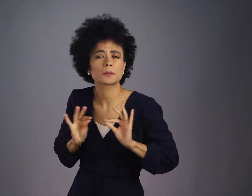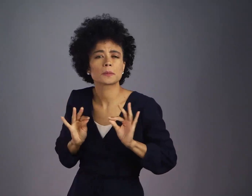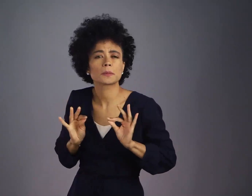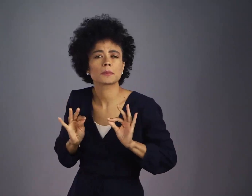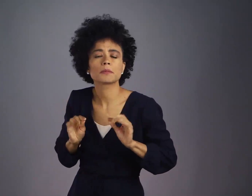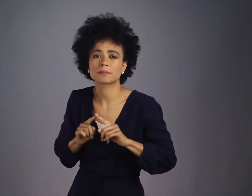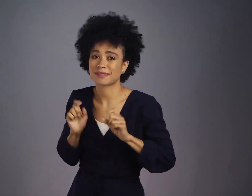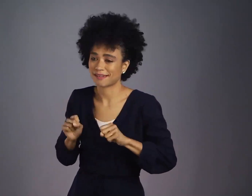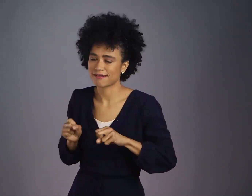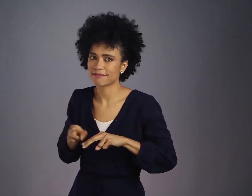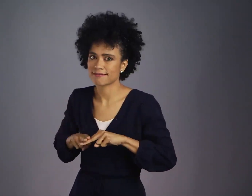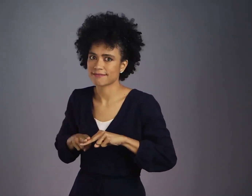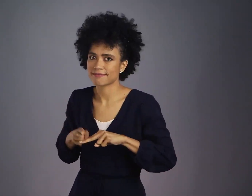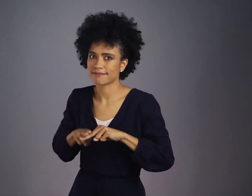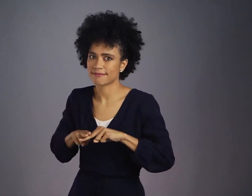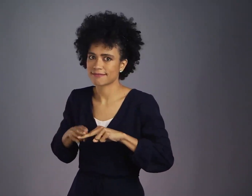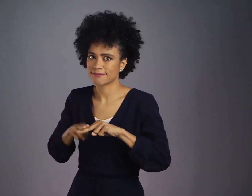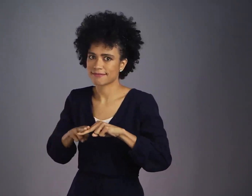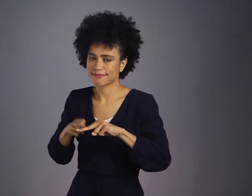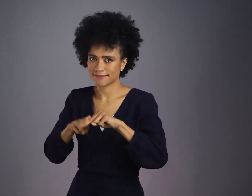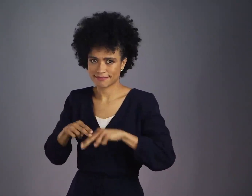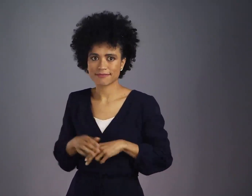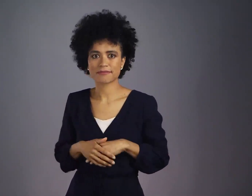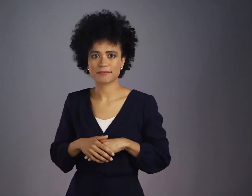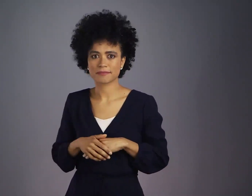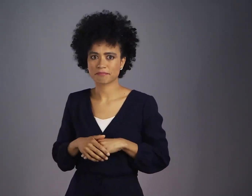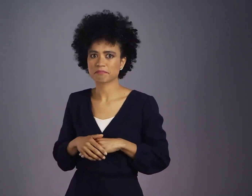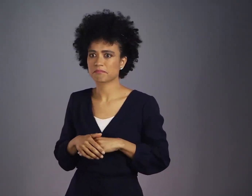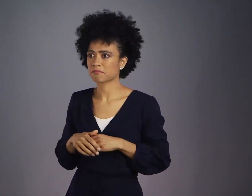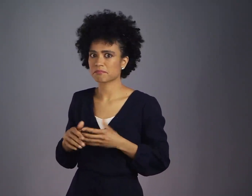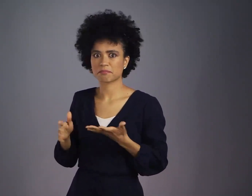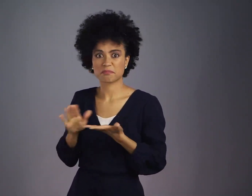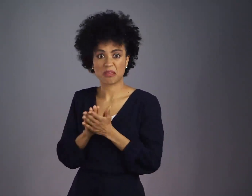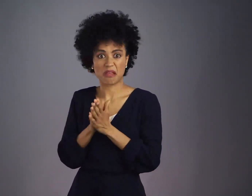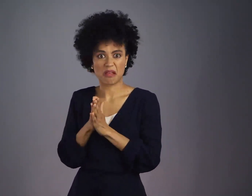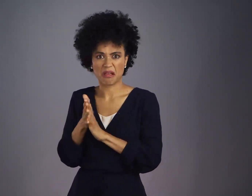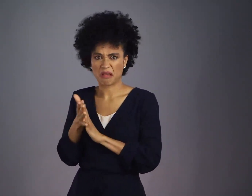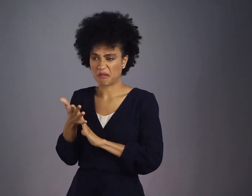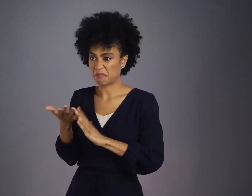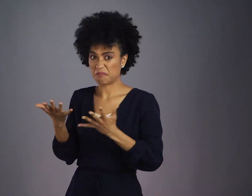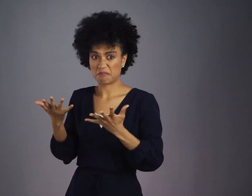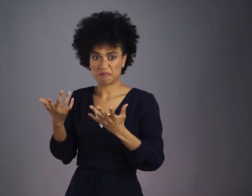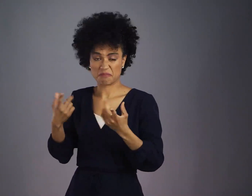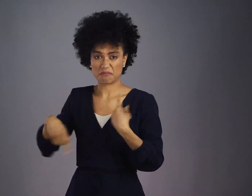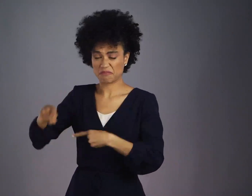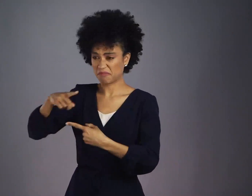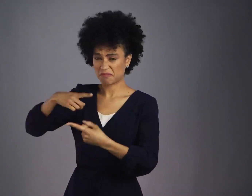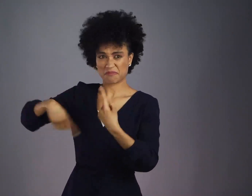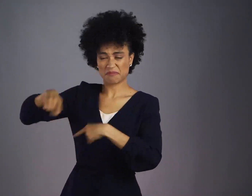Starting from a speck on the domestic horizon, great thunderclouds of dispute may gather.